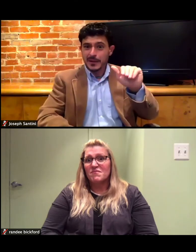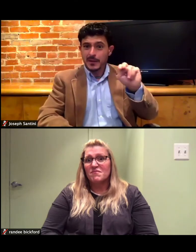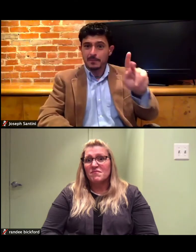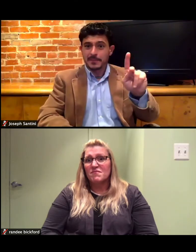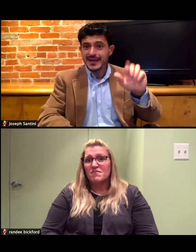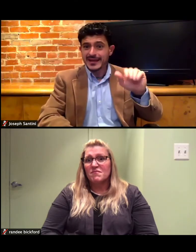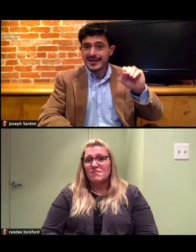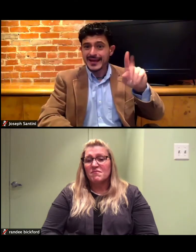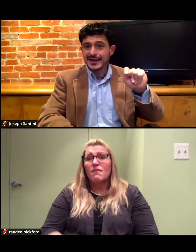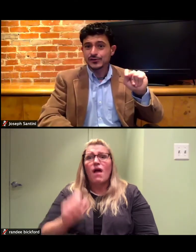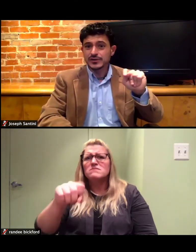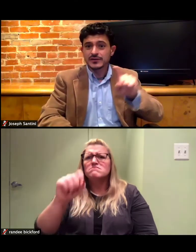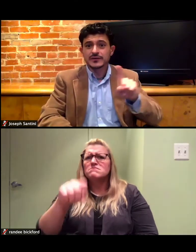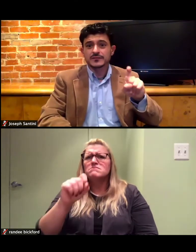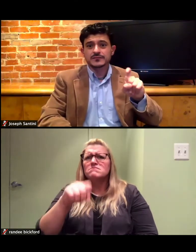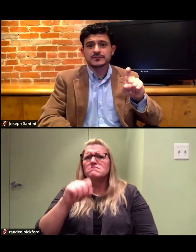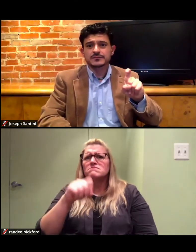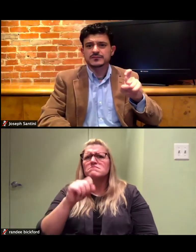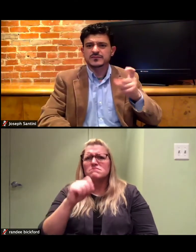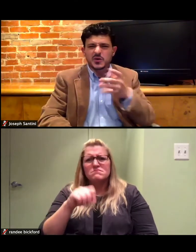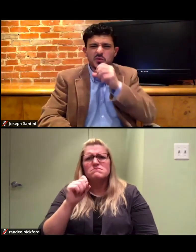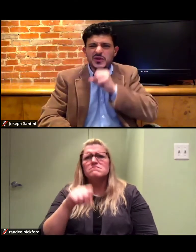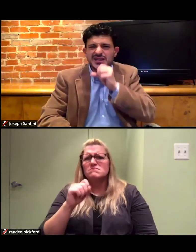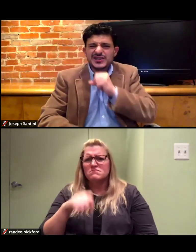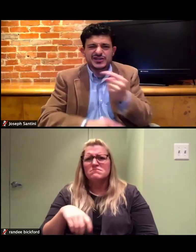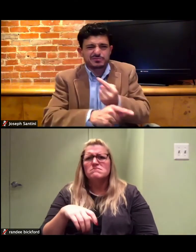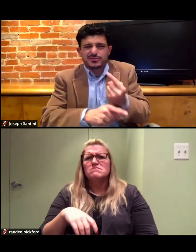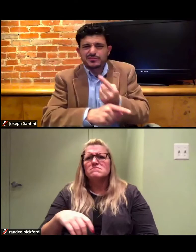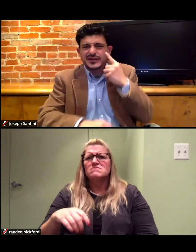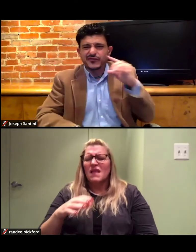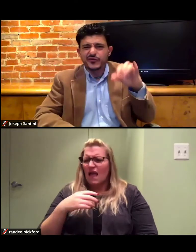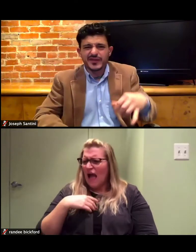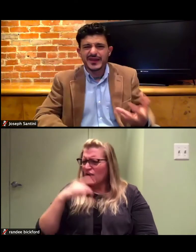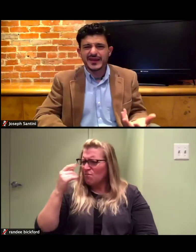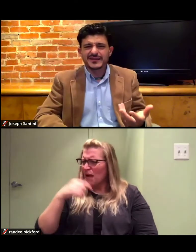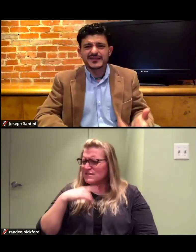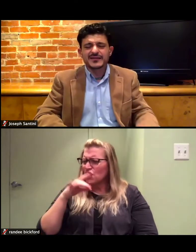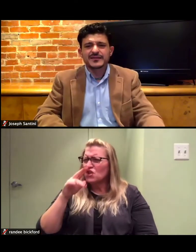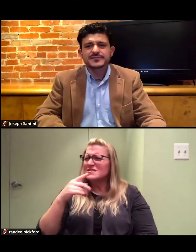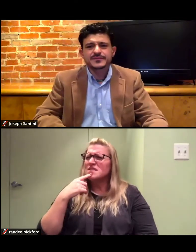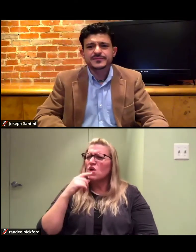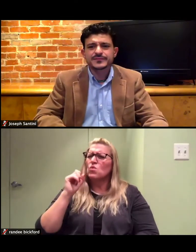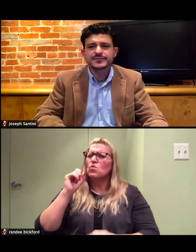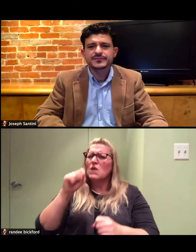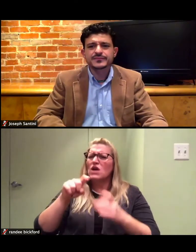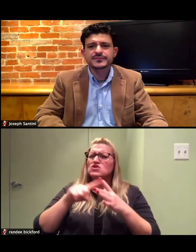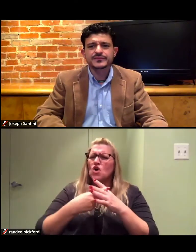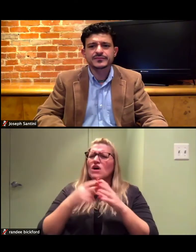And do you recommend that parents set up a bank account or other things and warning which is appropriate for that?